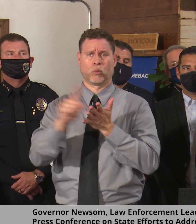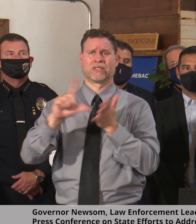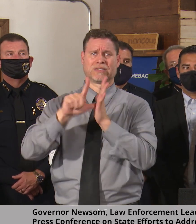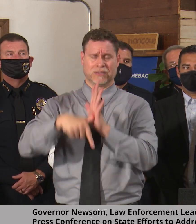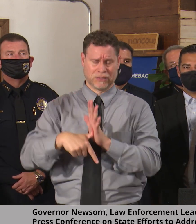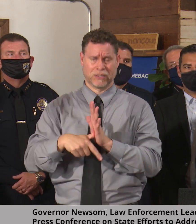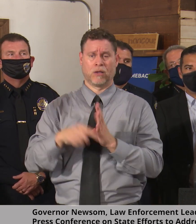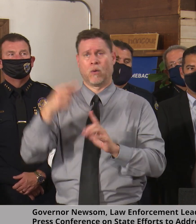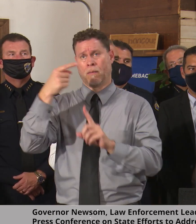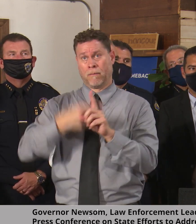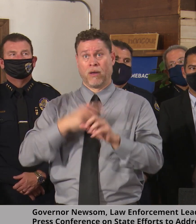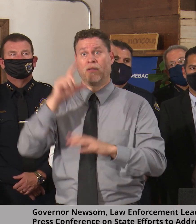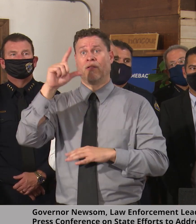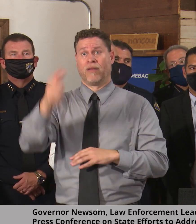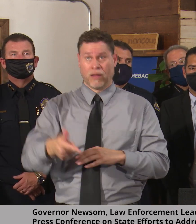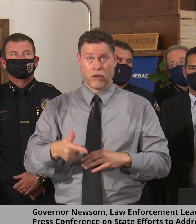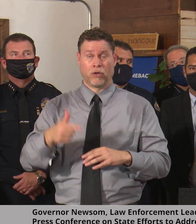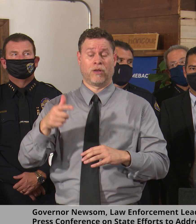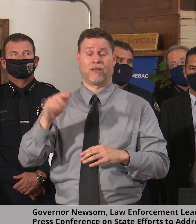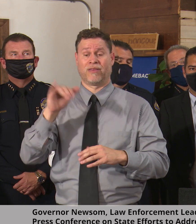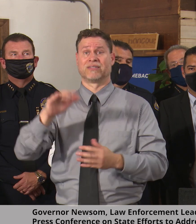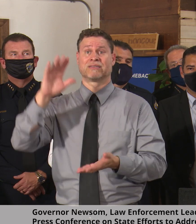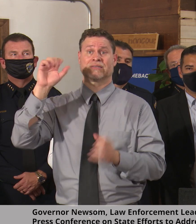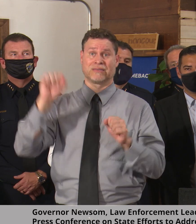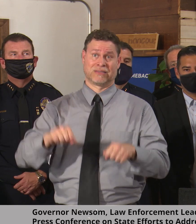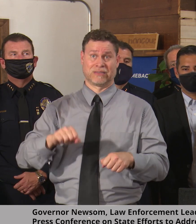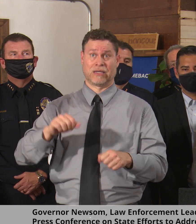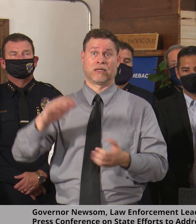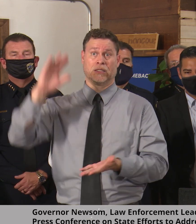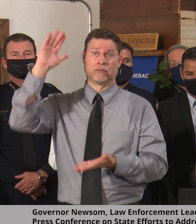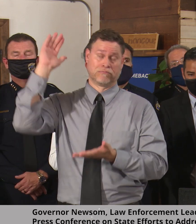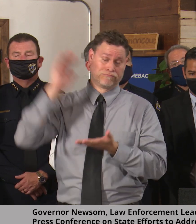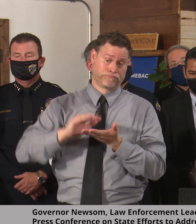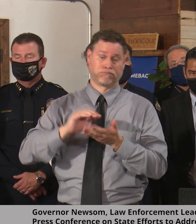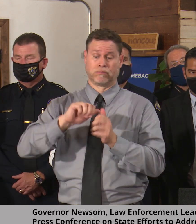in a month or so. This could substantially at least in California be behind us